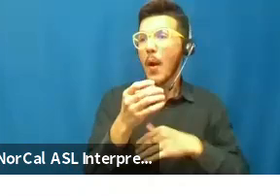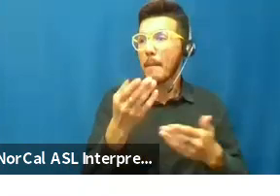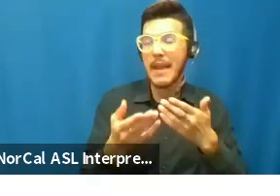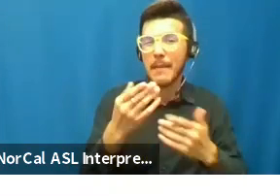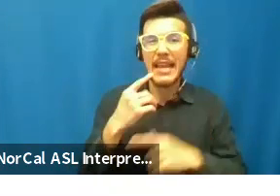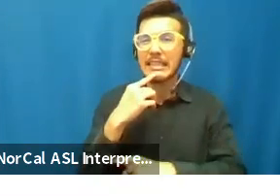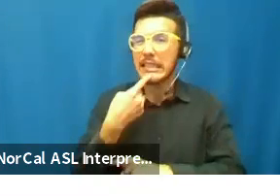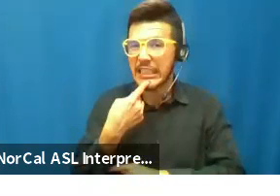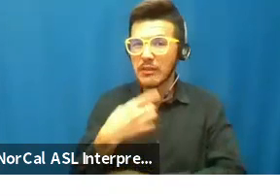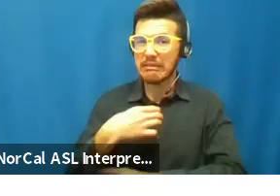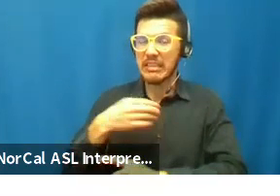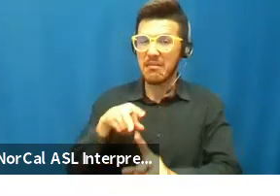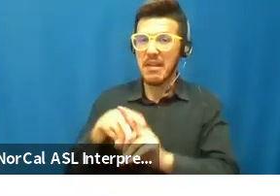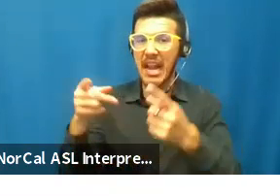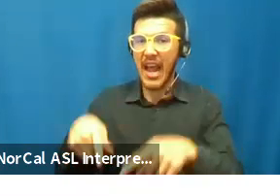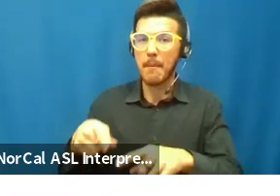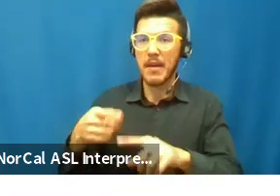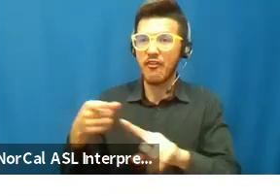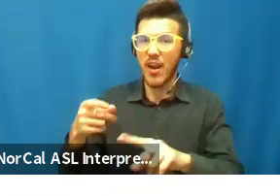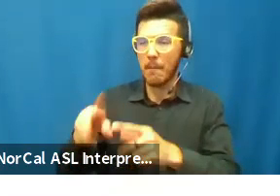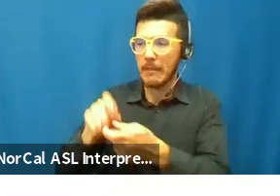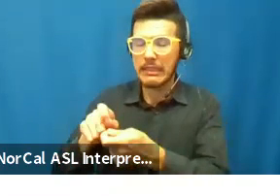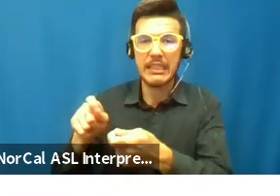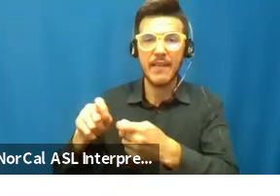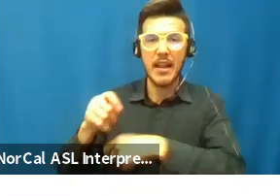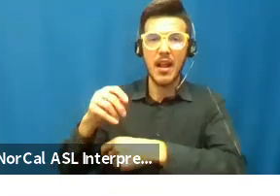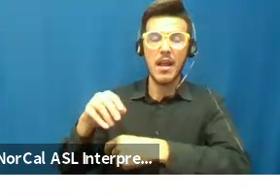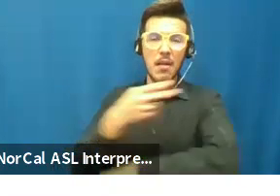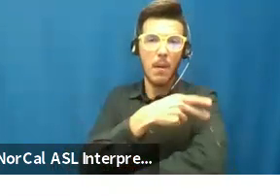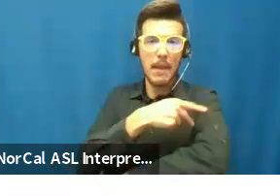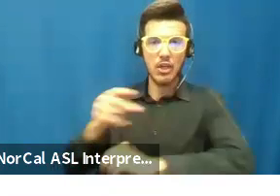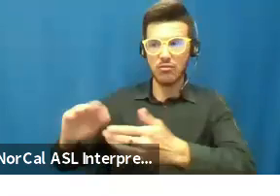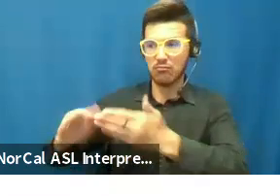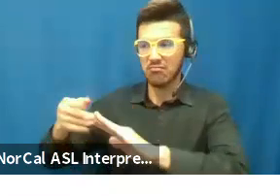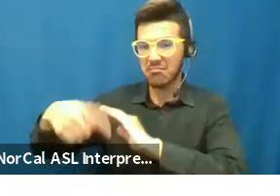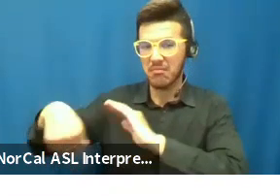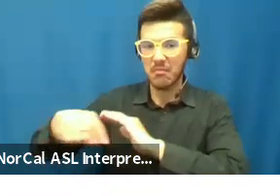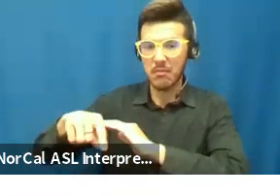from a major patient population. And that was really the impetus for these positions at the